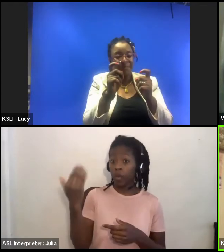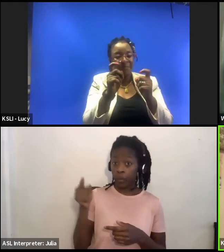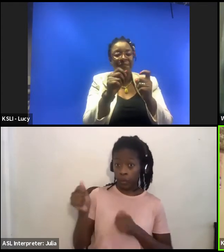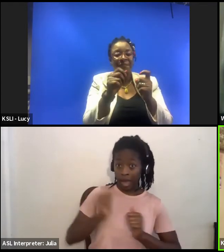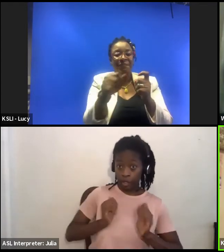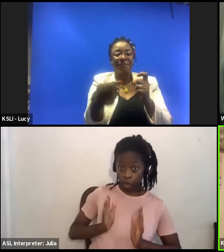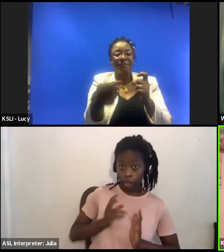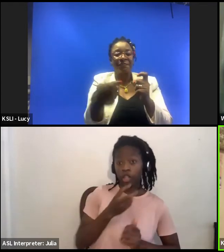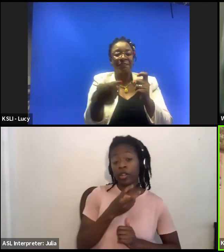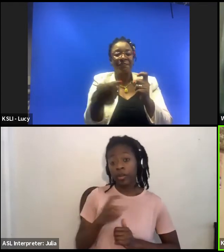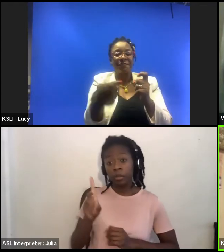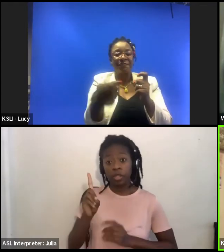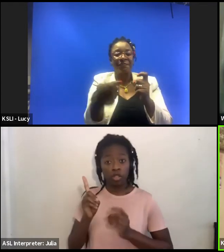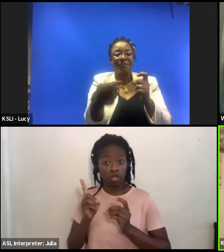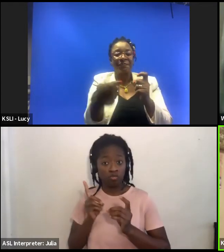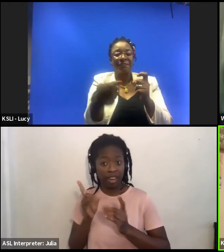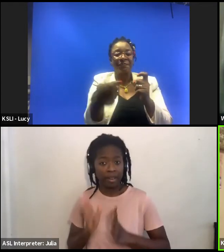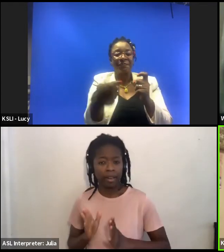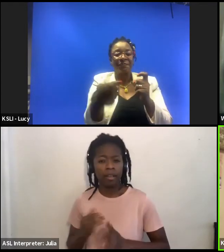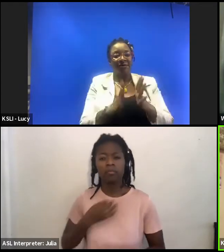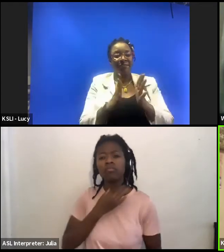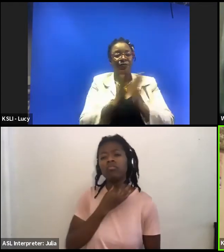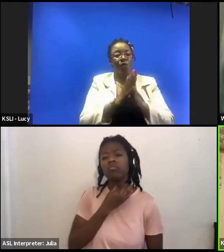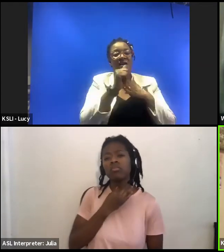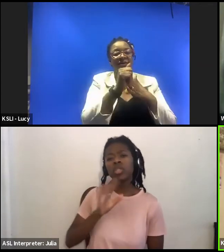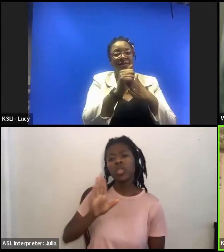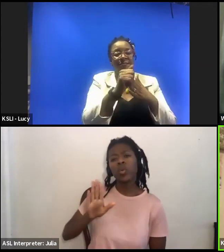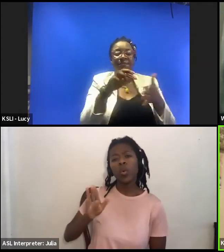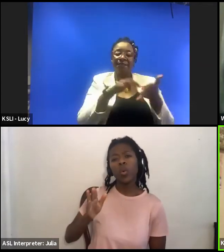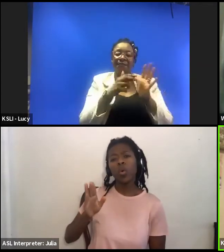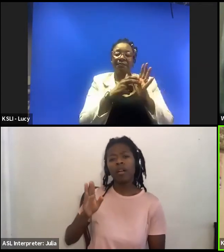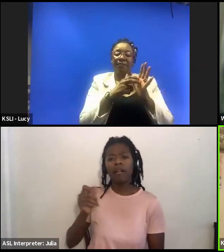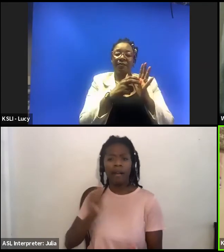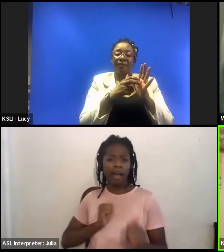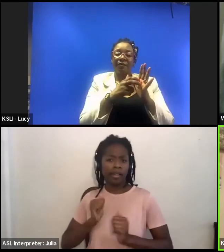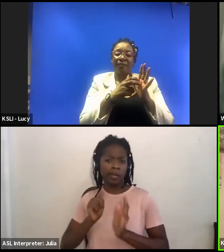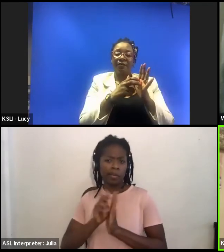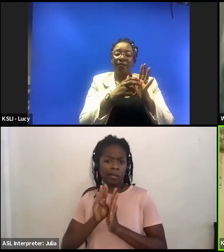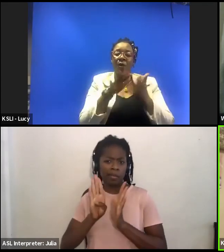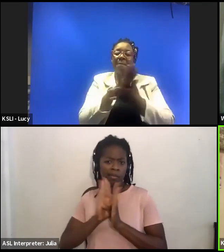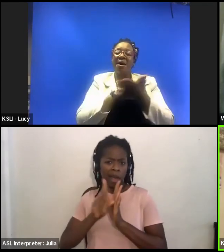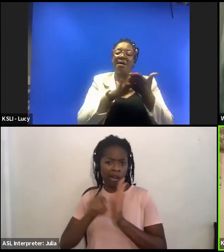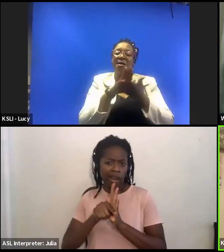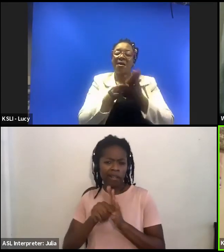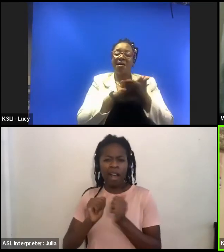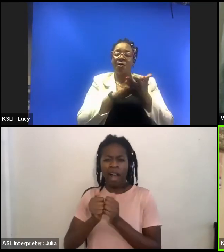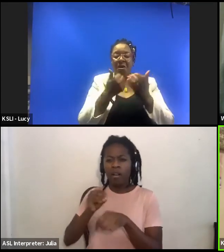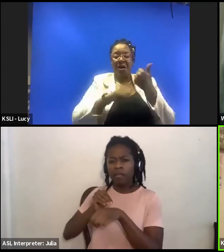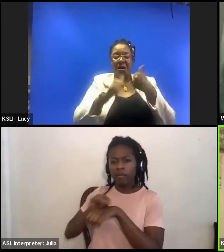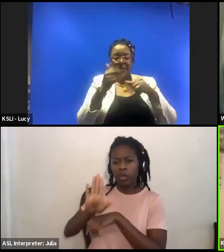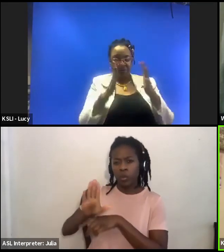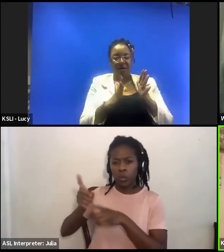How has your background in acting influenced your practice as a director if at all?